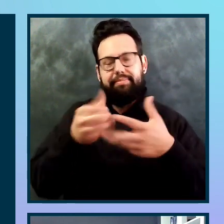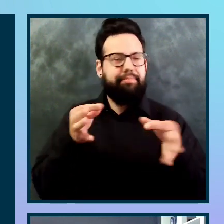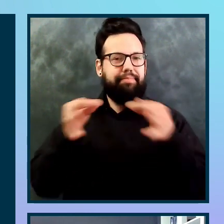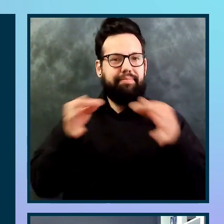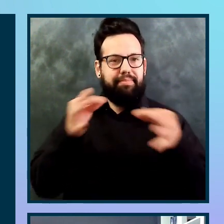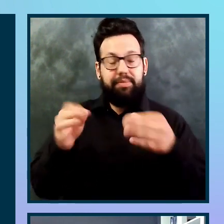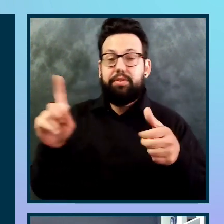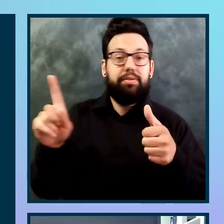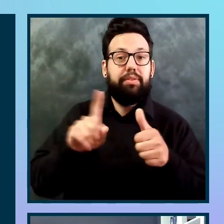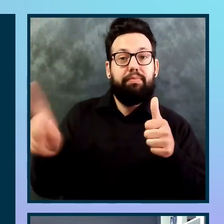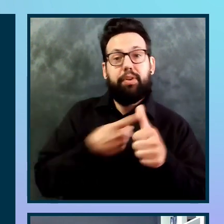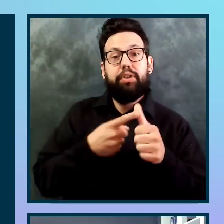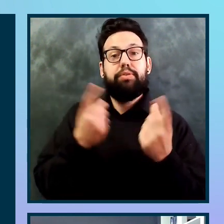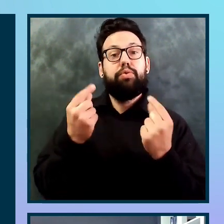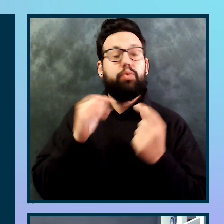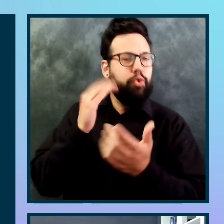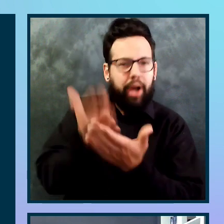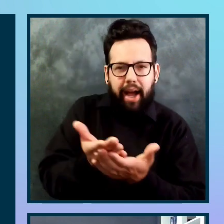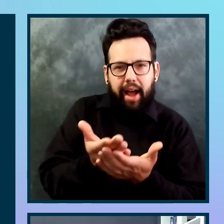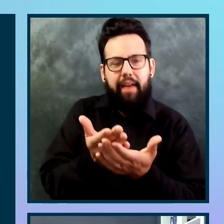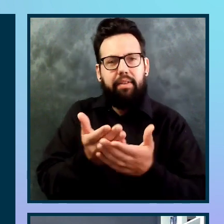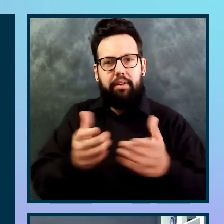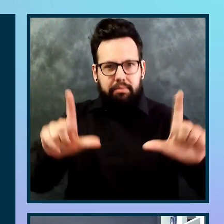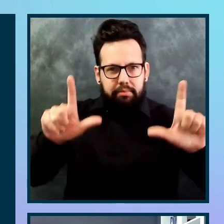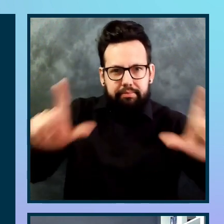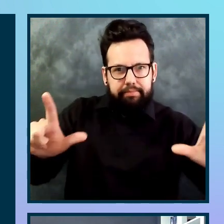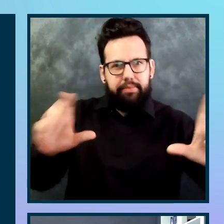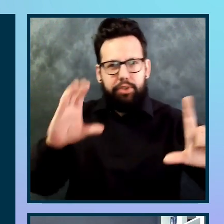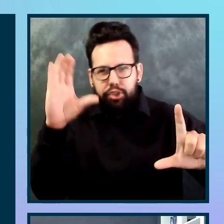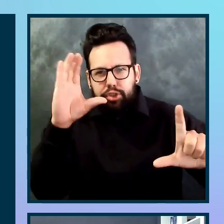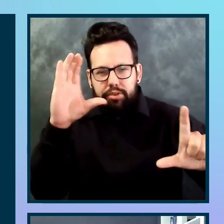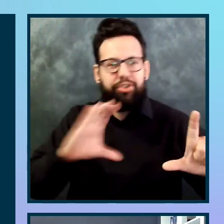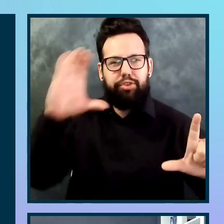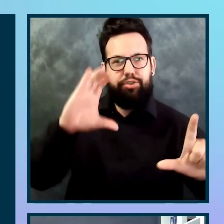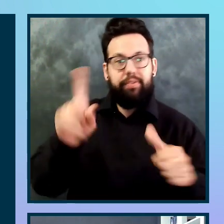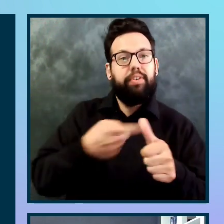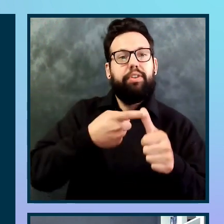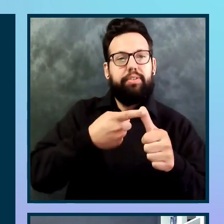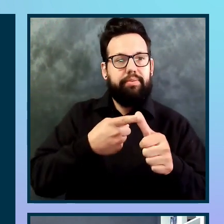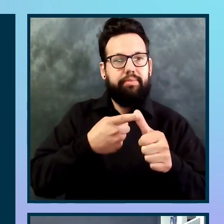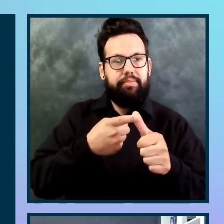So what happens when we design and review a search? Typically on screen,